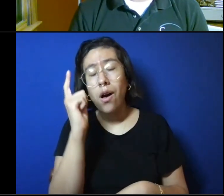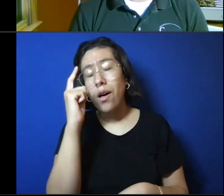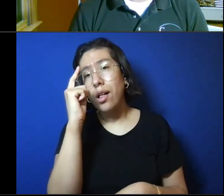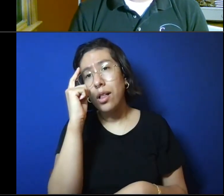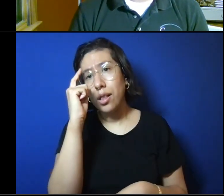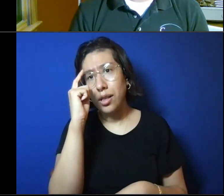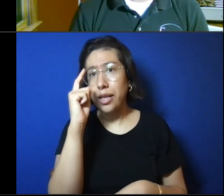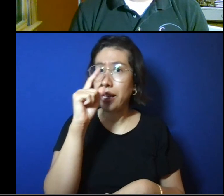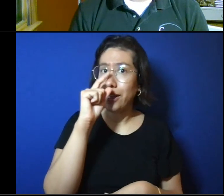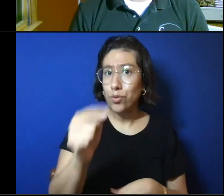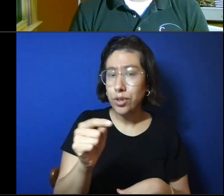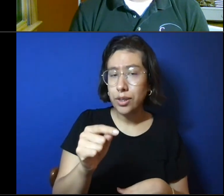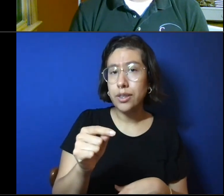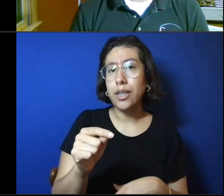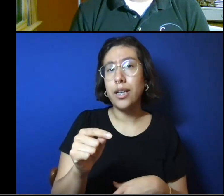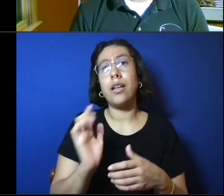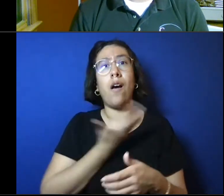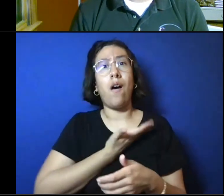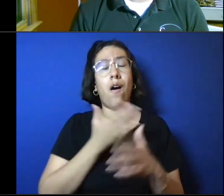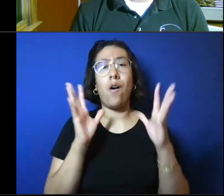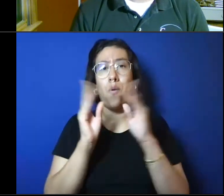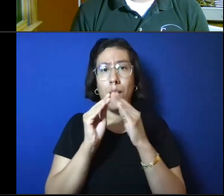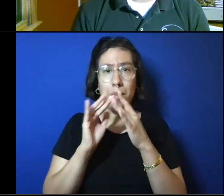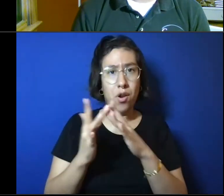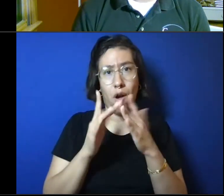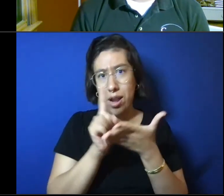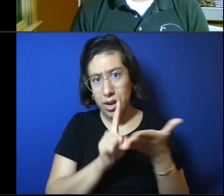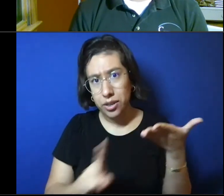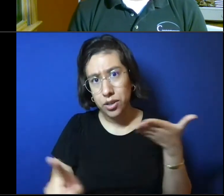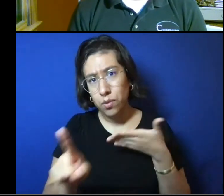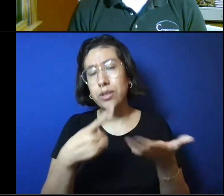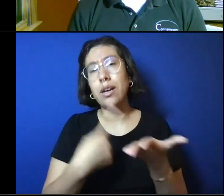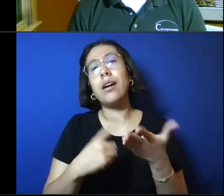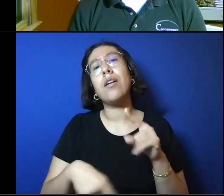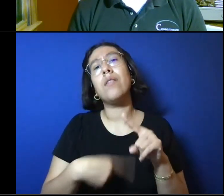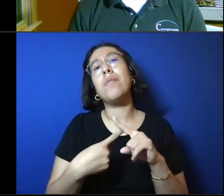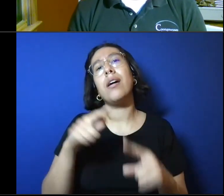interested in our webinar next week, we're going to be talking about abalone on the California coast,